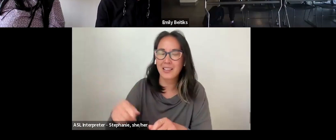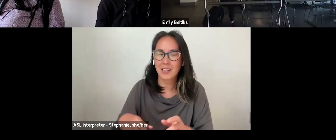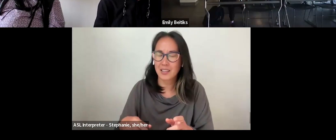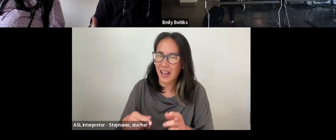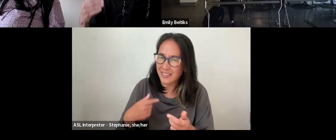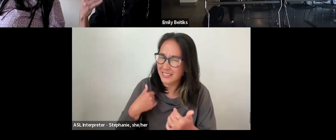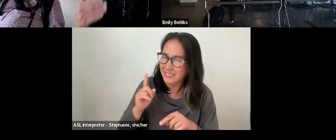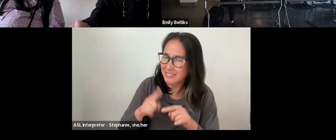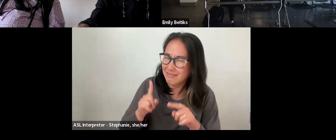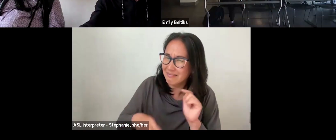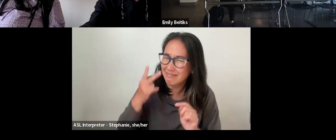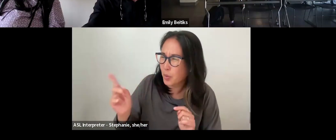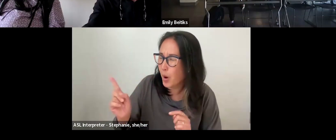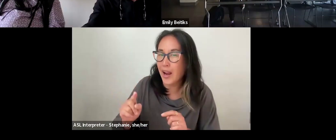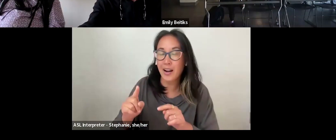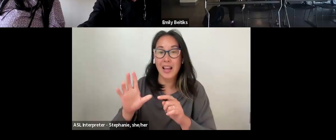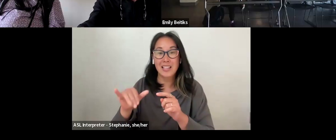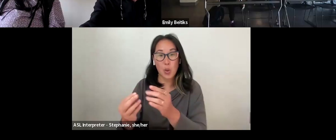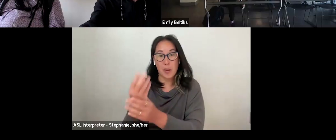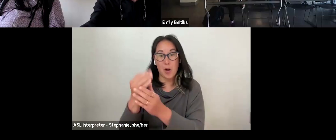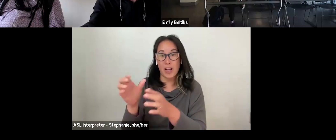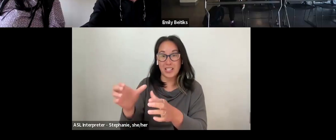The bush is right next to the wall of the hospital.